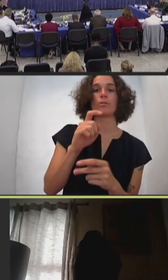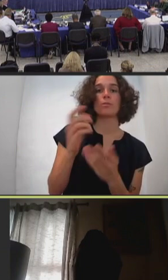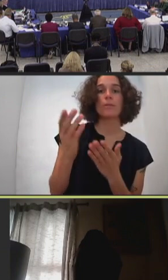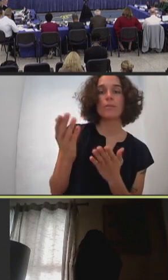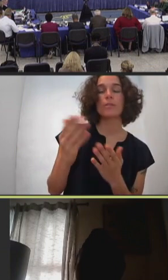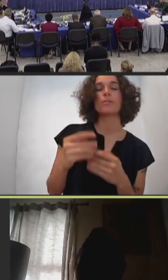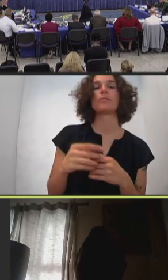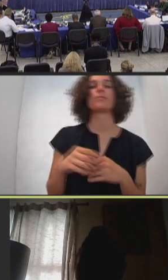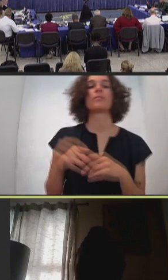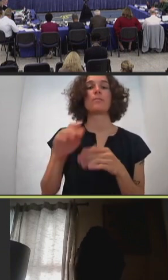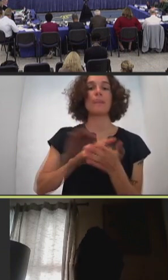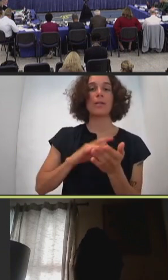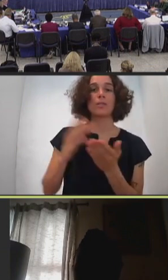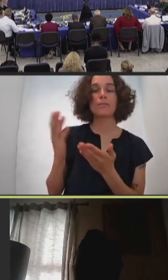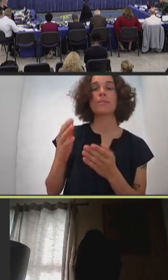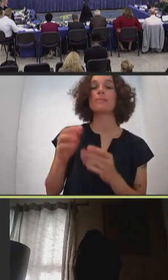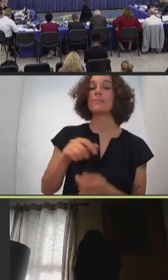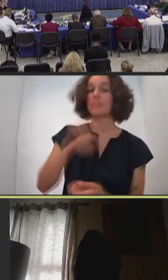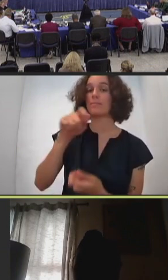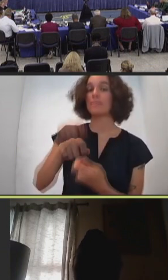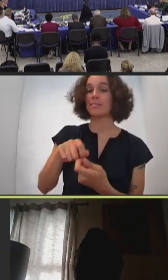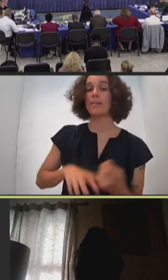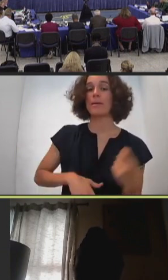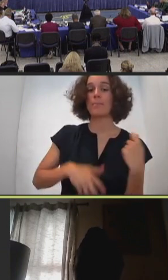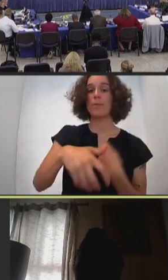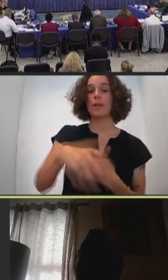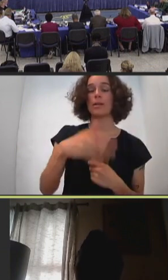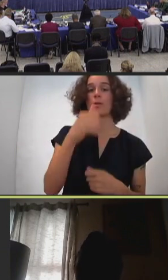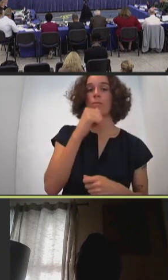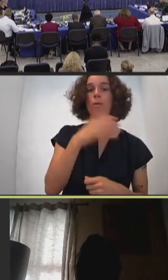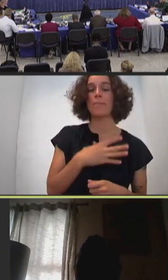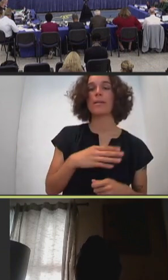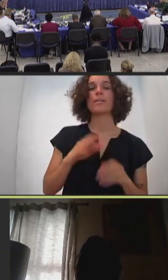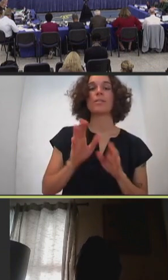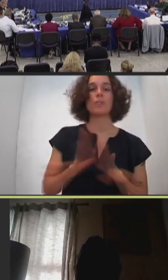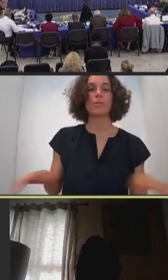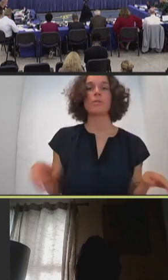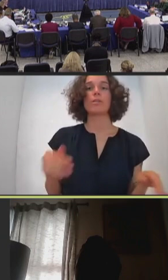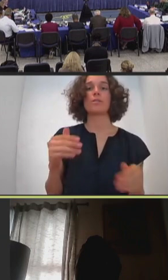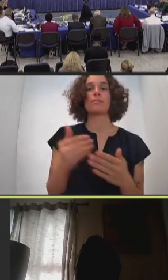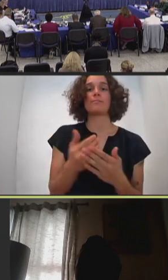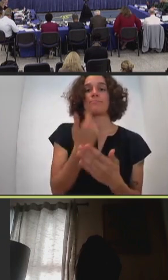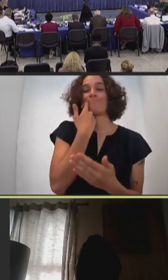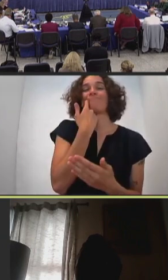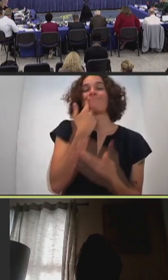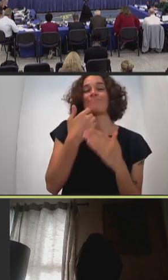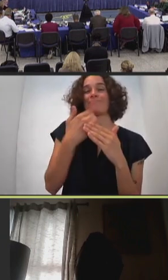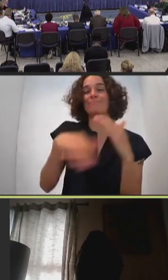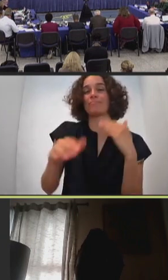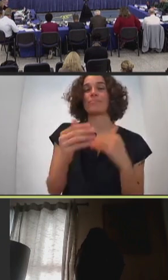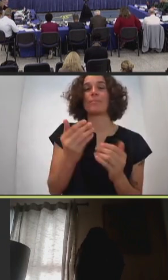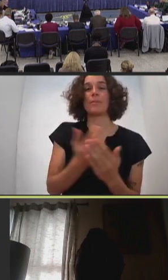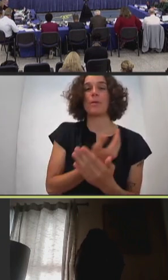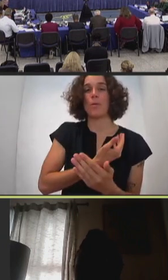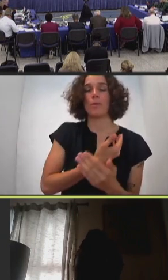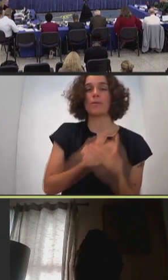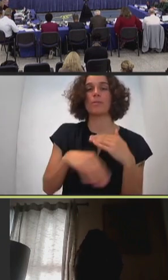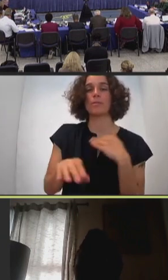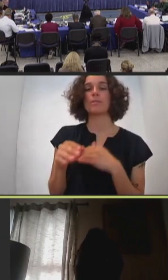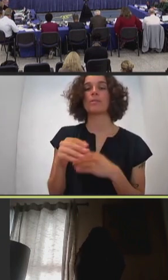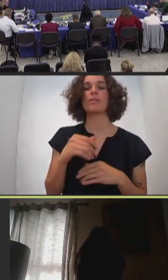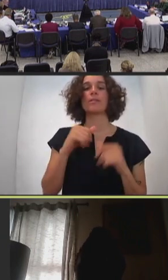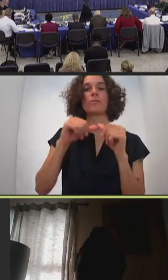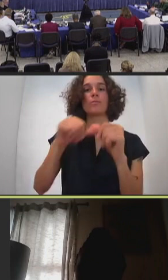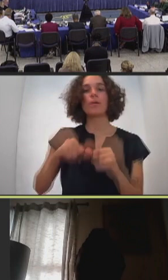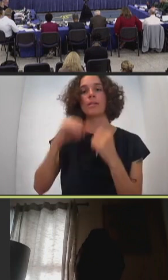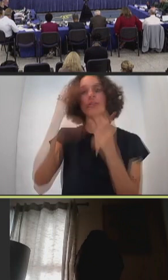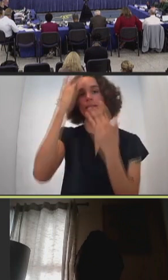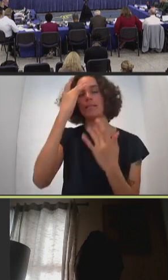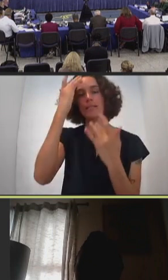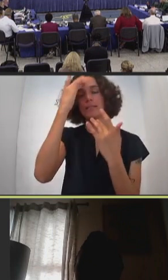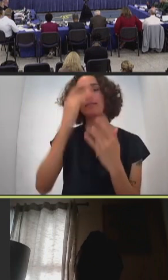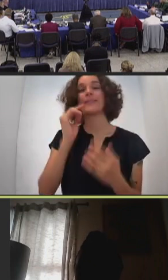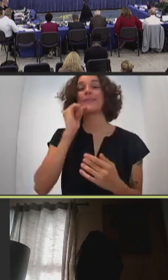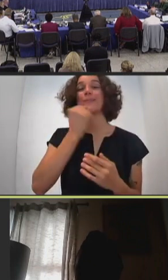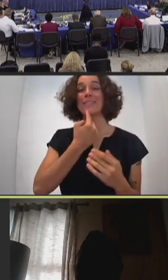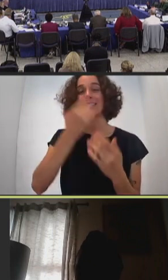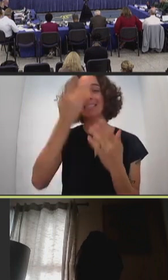specifically pregnant women, children, newborns, the chronically ill and very critically ill in